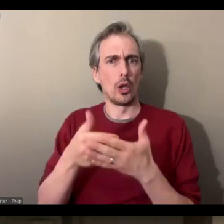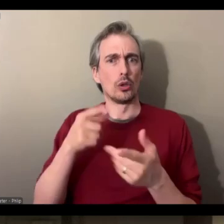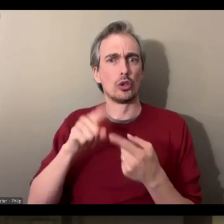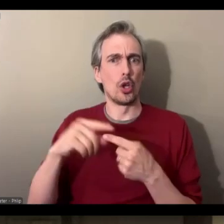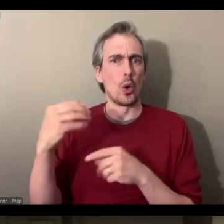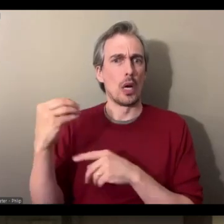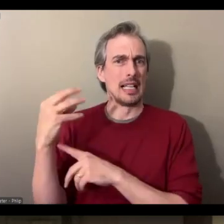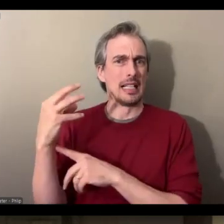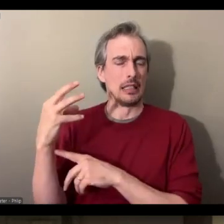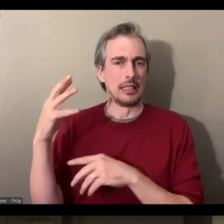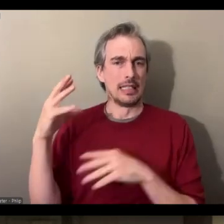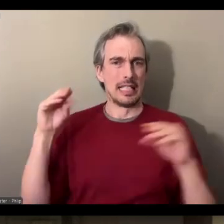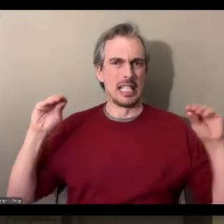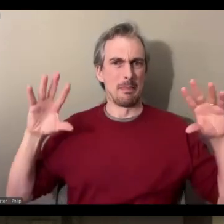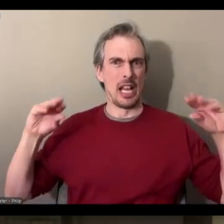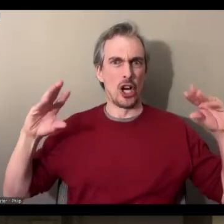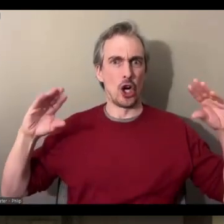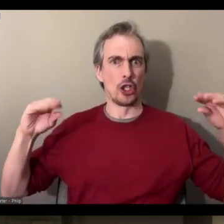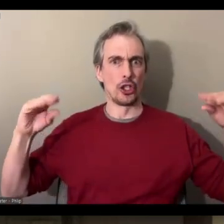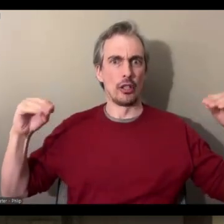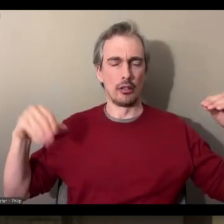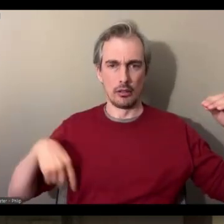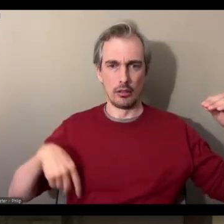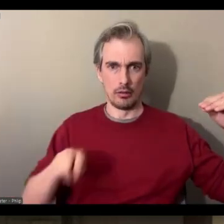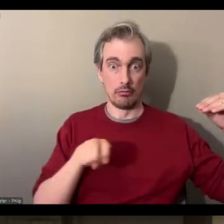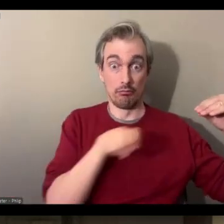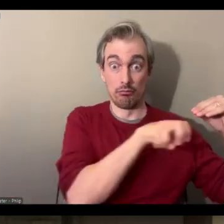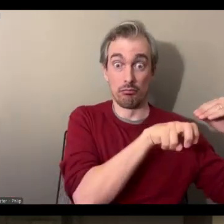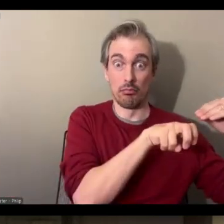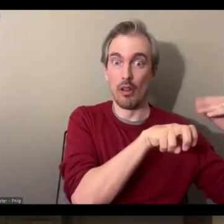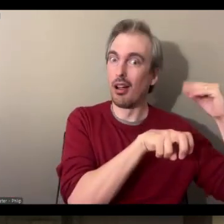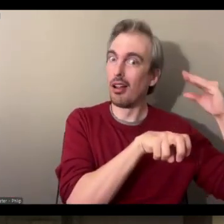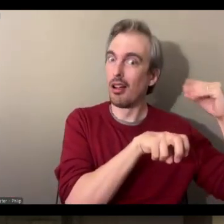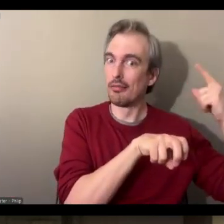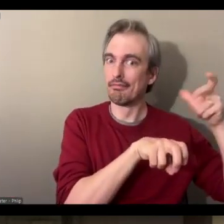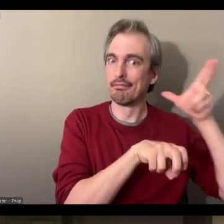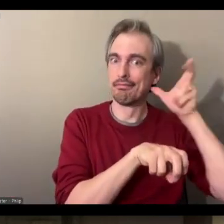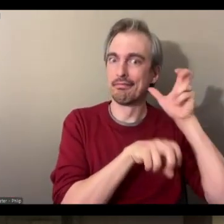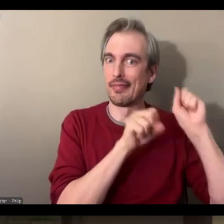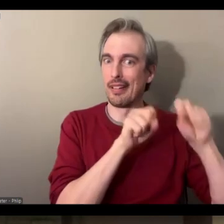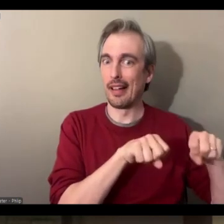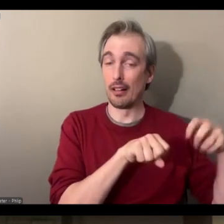can really impact the use of a listening device or a hearing aid. And this is something that people